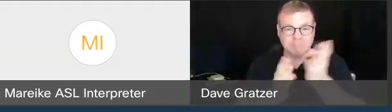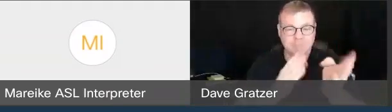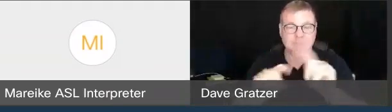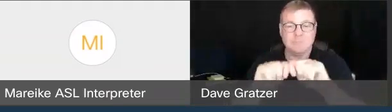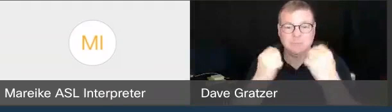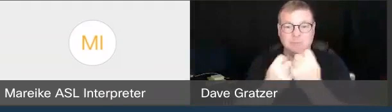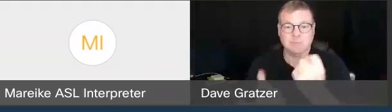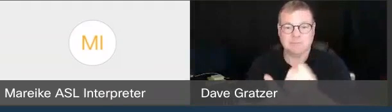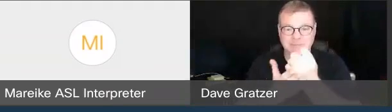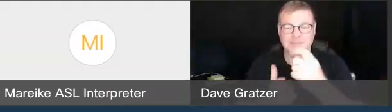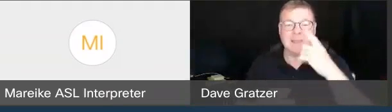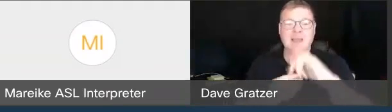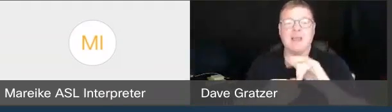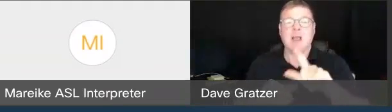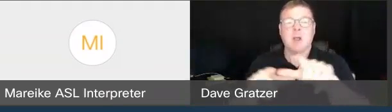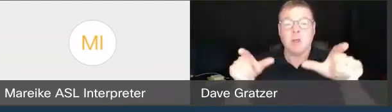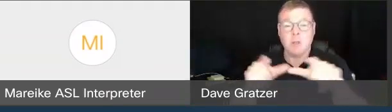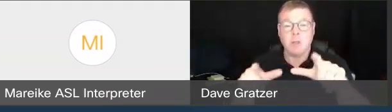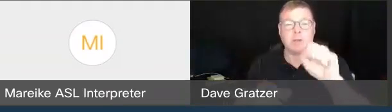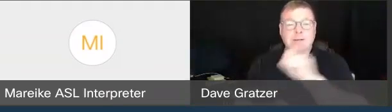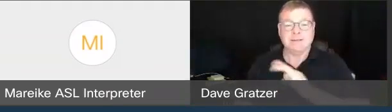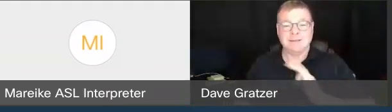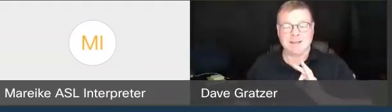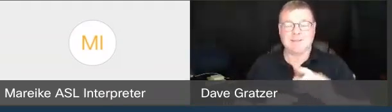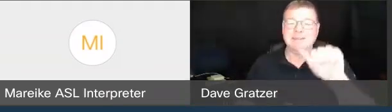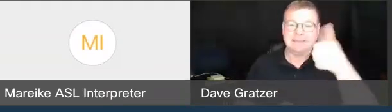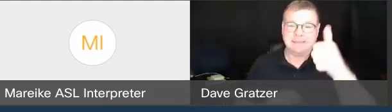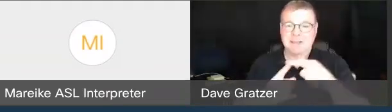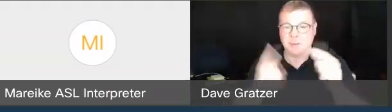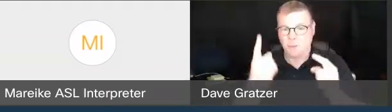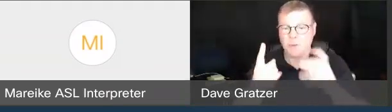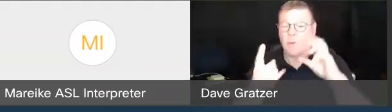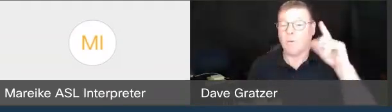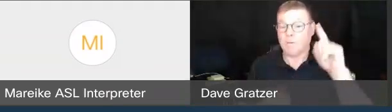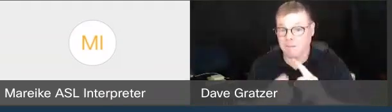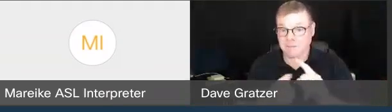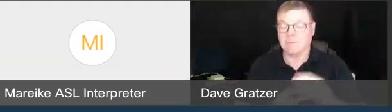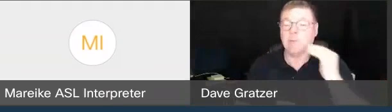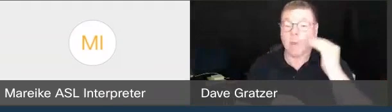low patient to staff ratios, ideally tend to one or less home visits around the clock